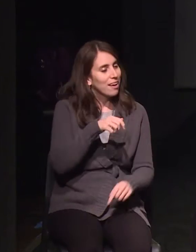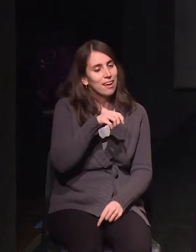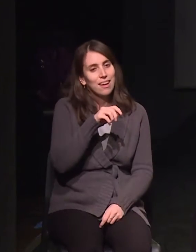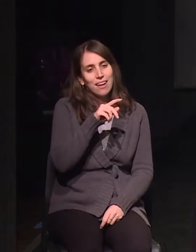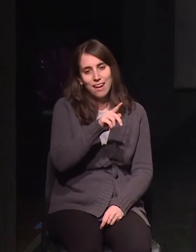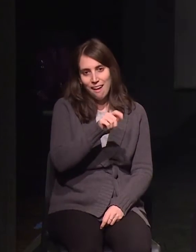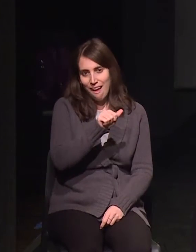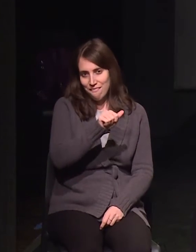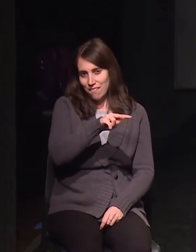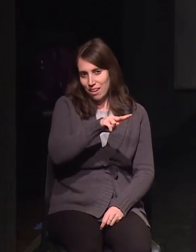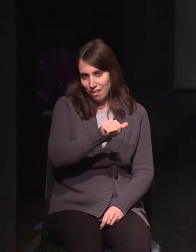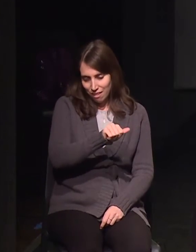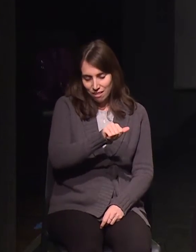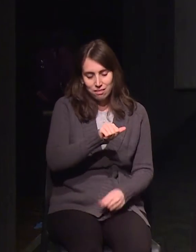of years of dance, music, and education.